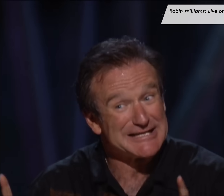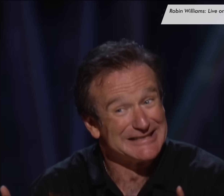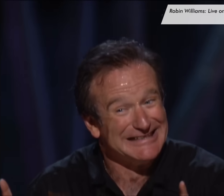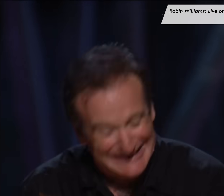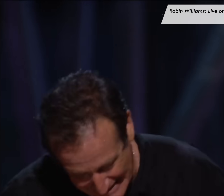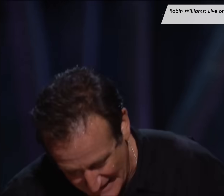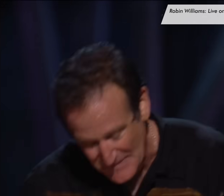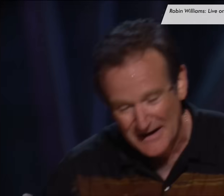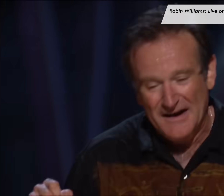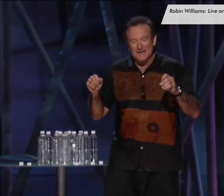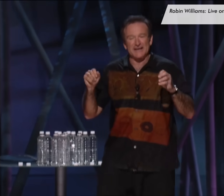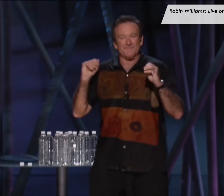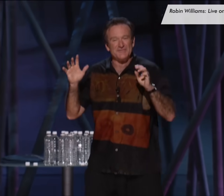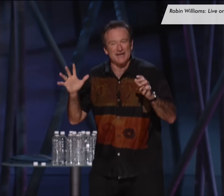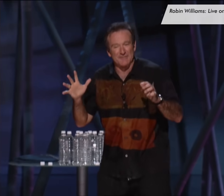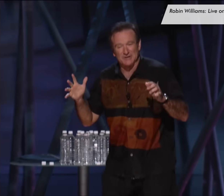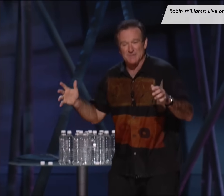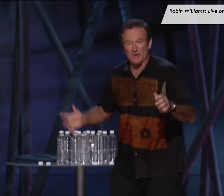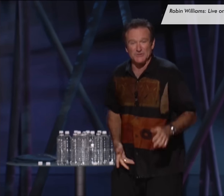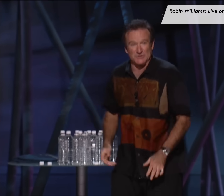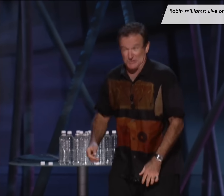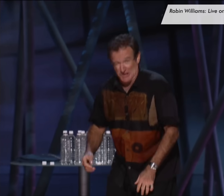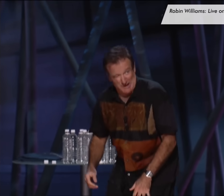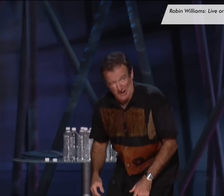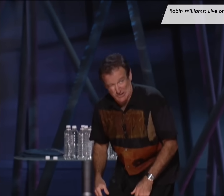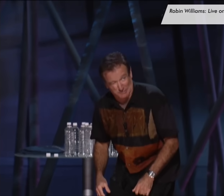[ROBIN:] You listen. And then a fun thing happened, cuz my balls went, somebody wants to play!